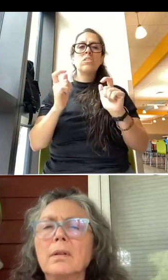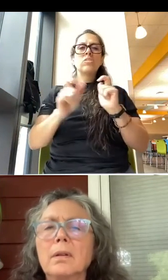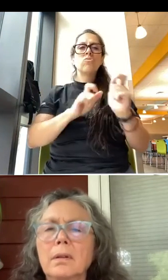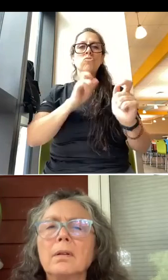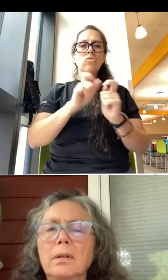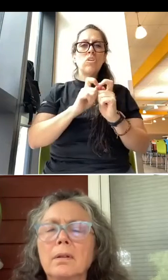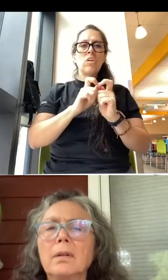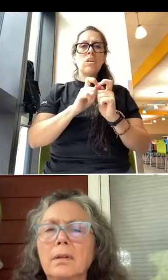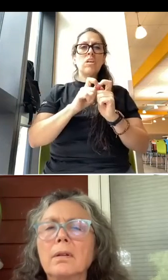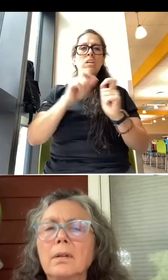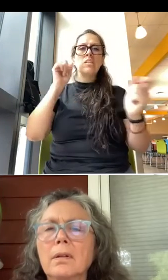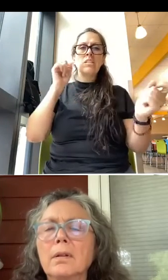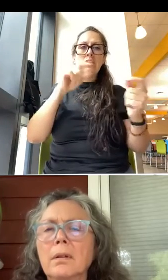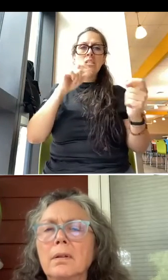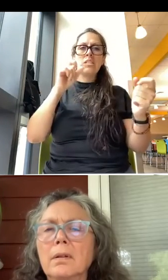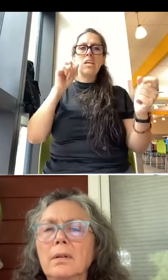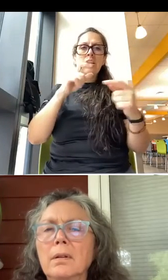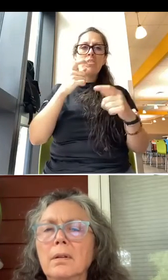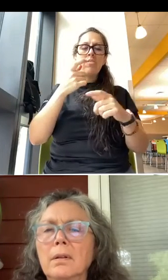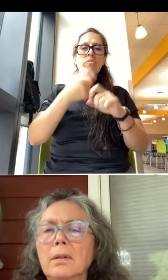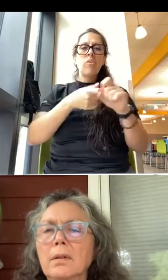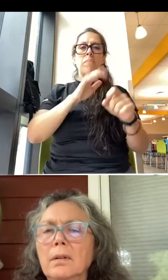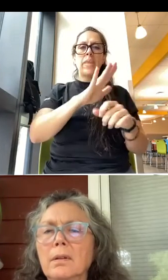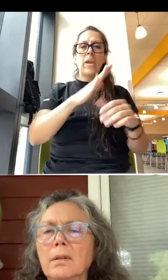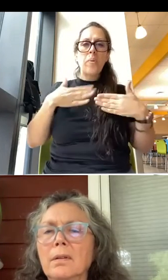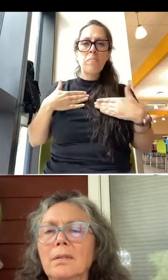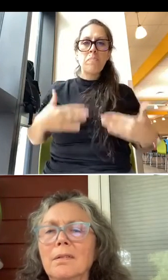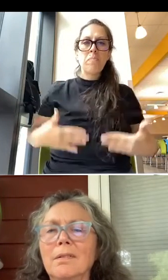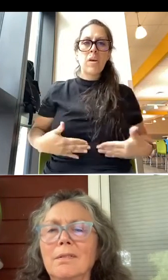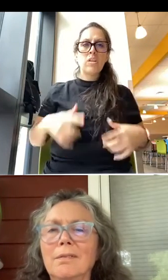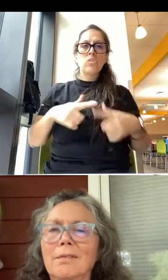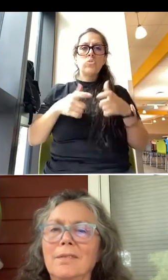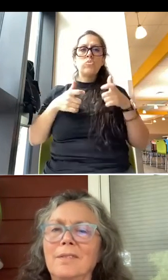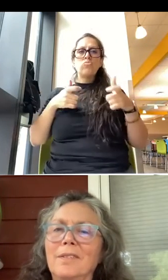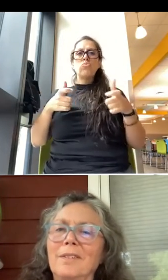their their body into um control signals that, that, that alter the sound.